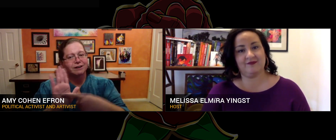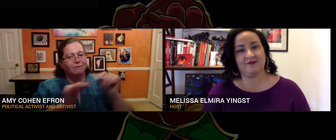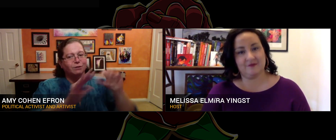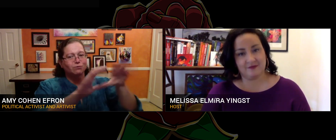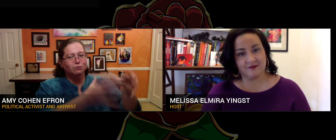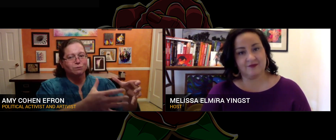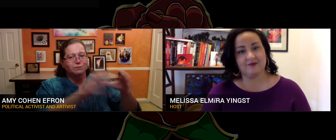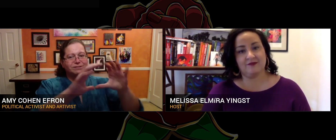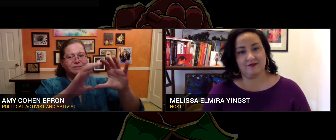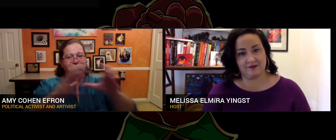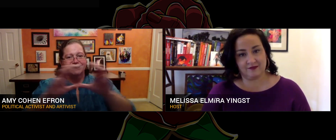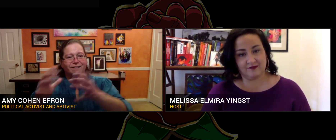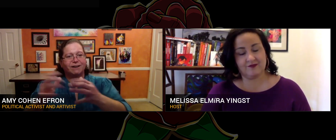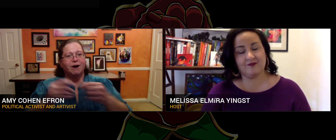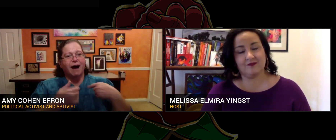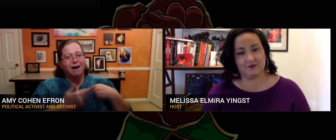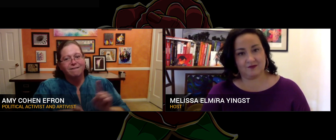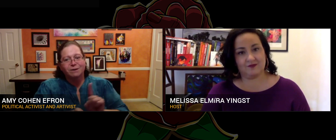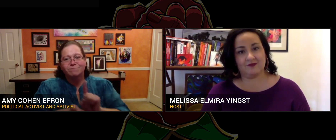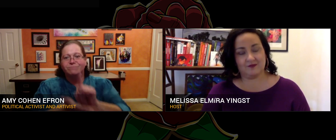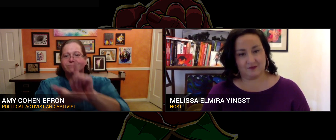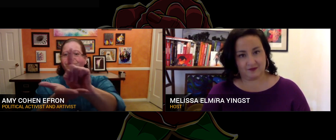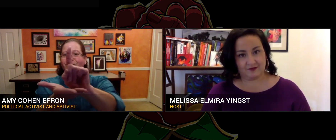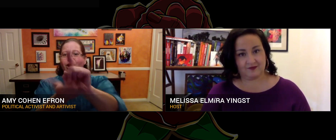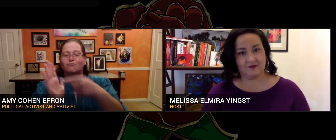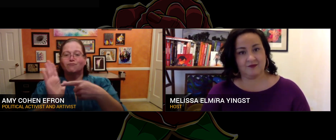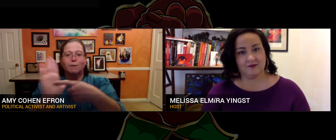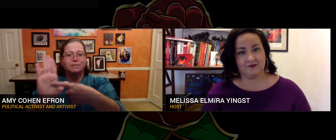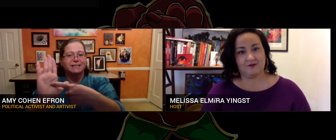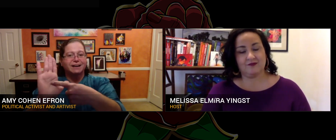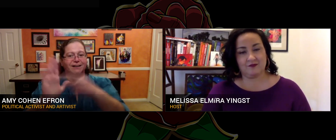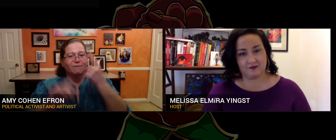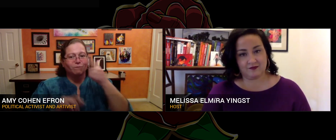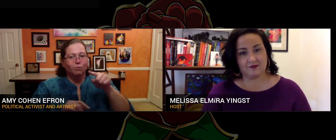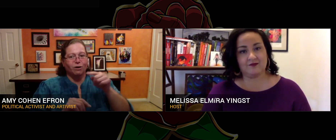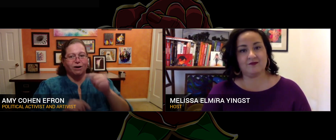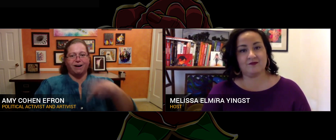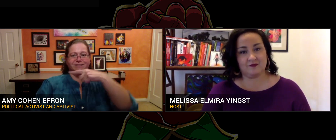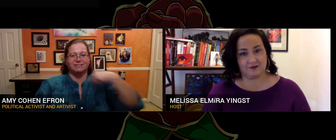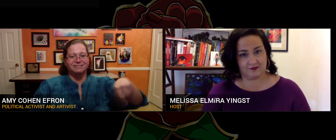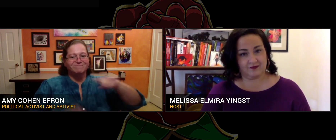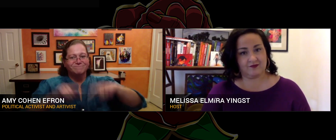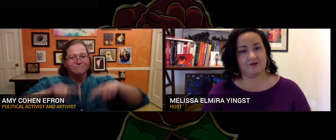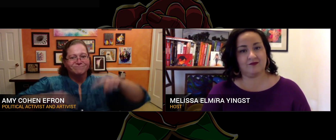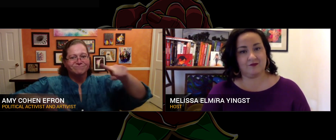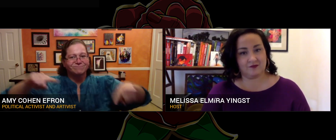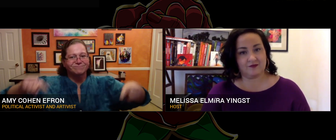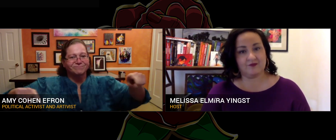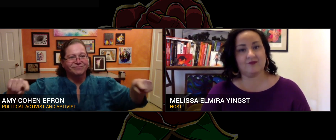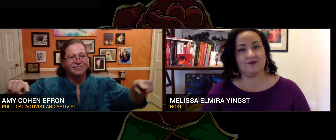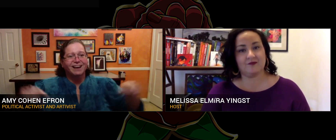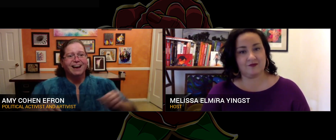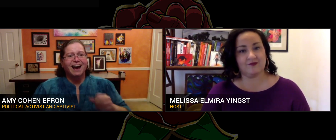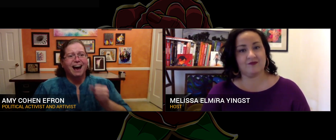those groups of people to represent us. It's a diverse representation.